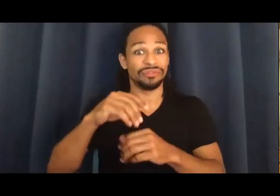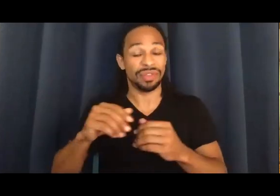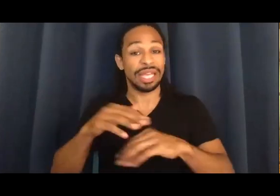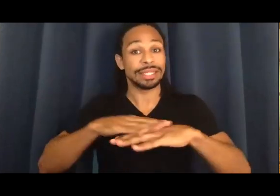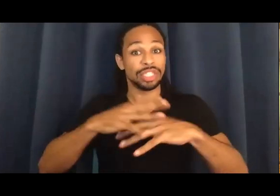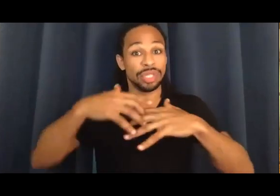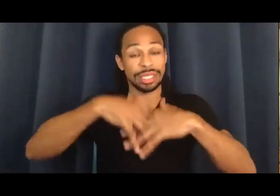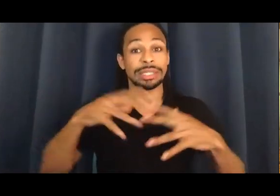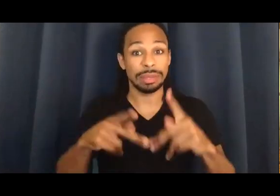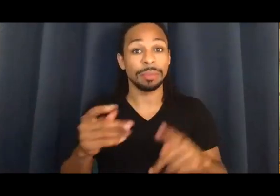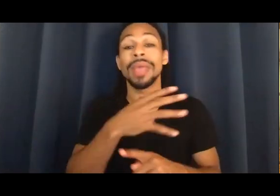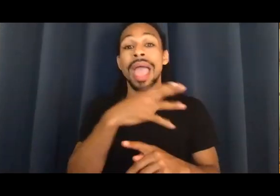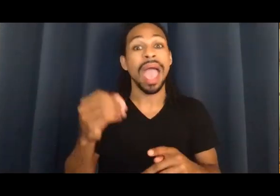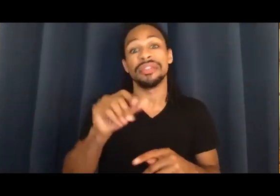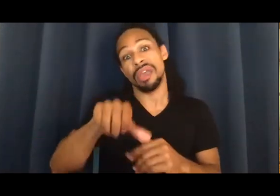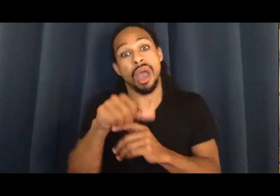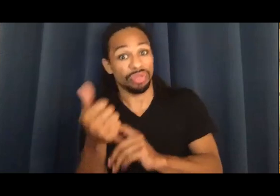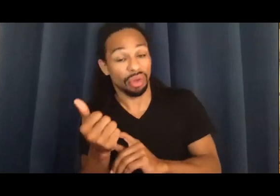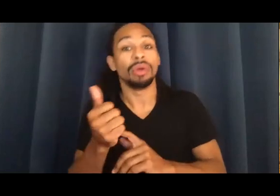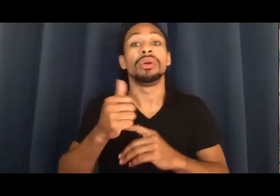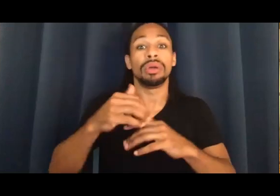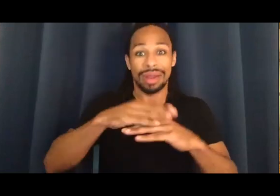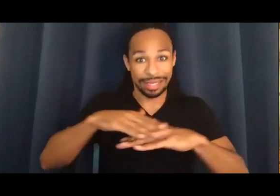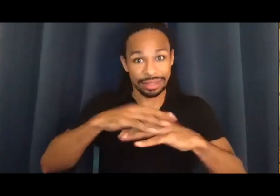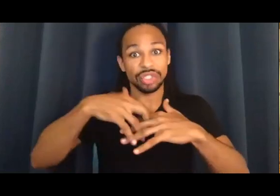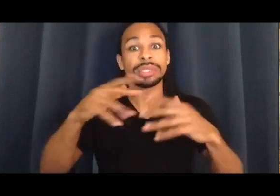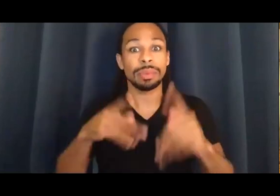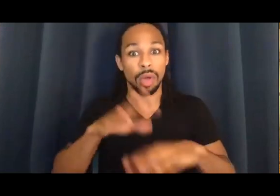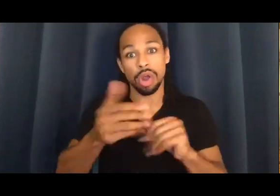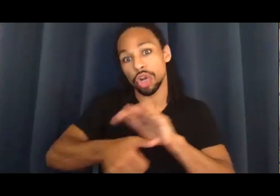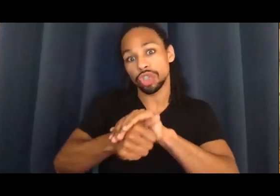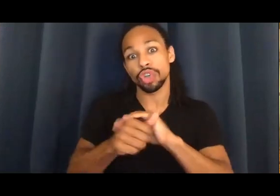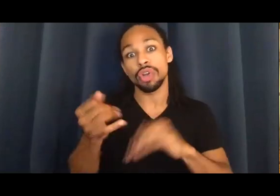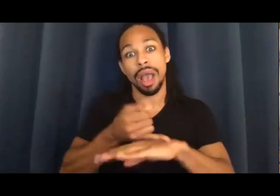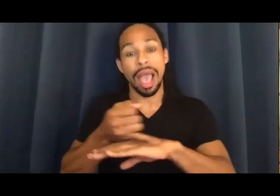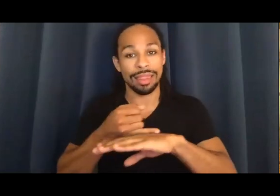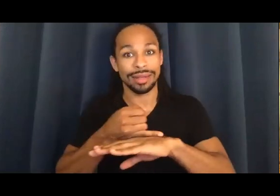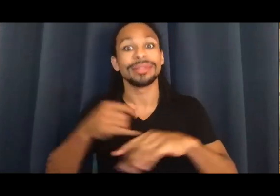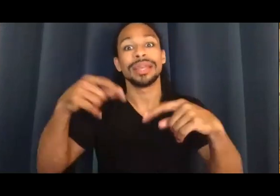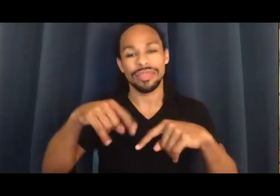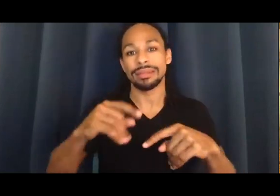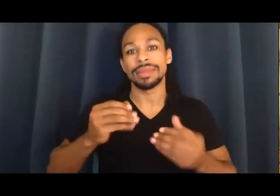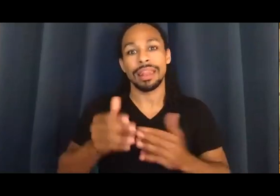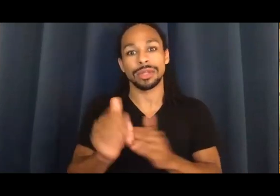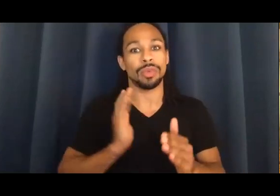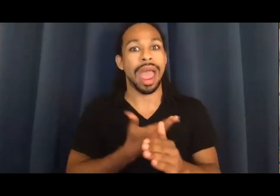turtle island that lead to our presence in New York City today.